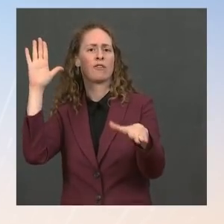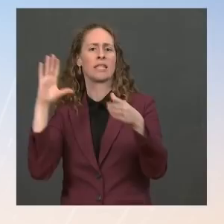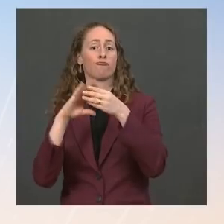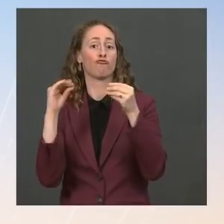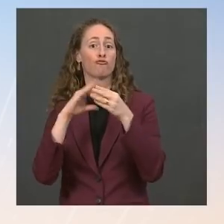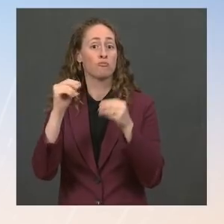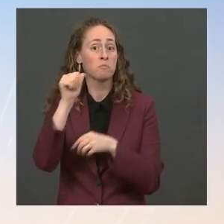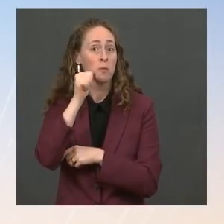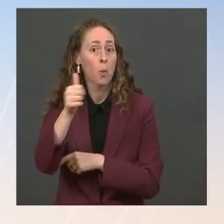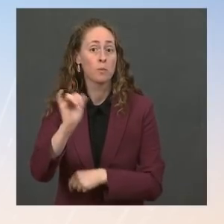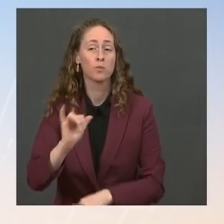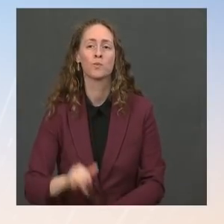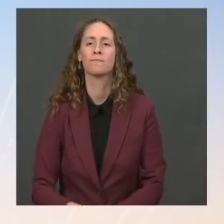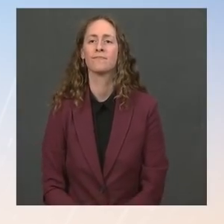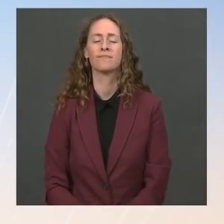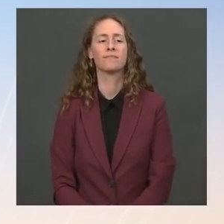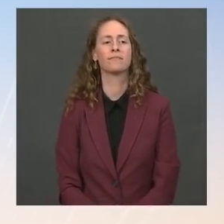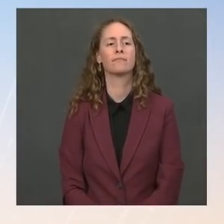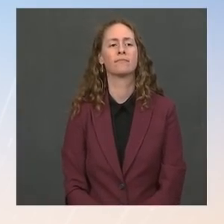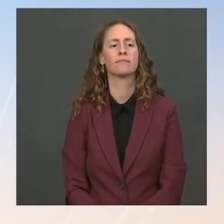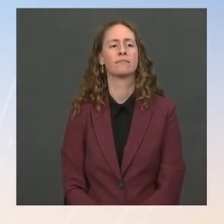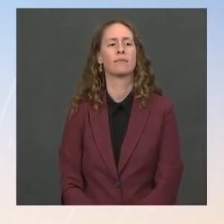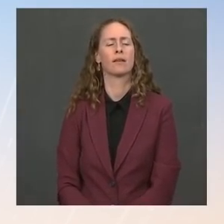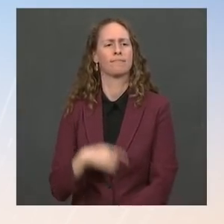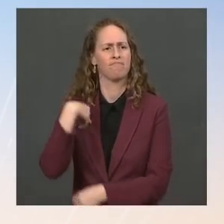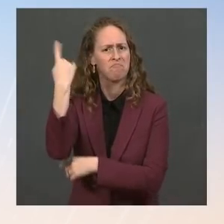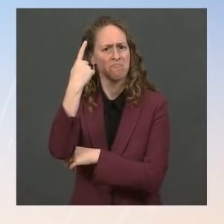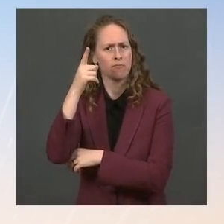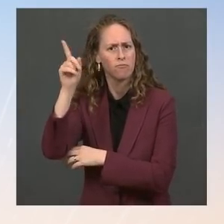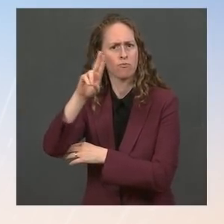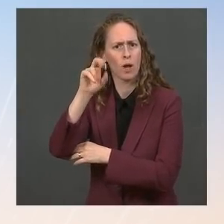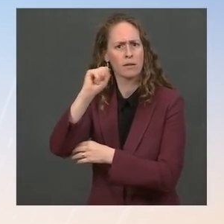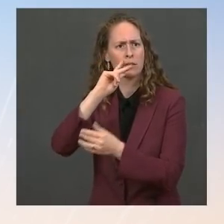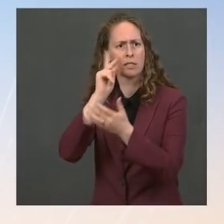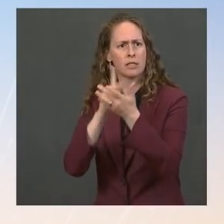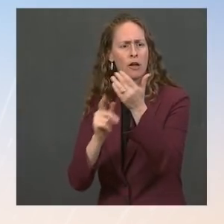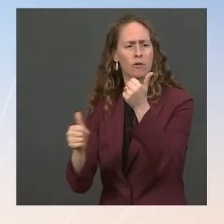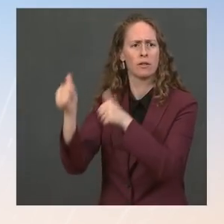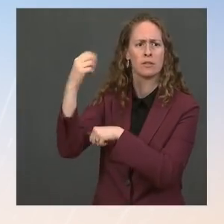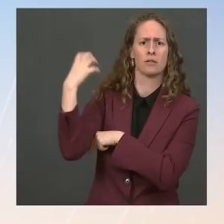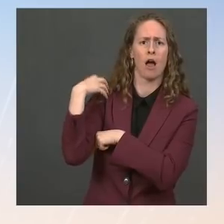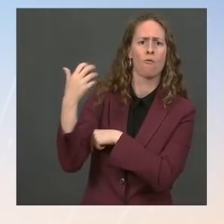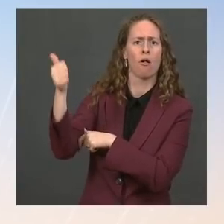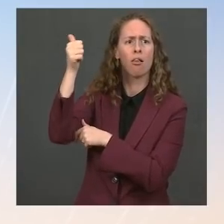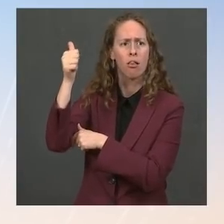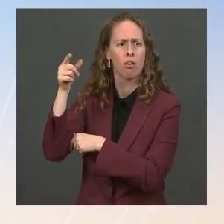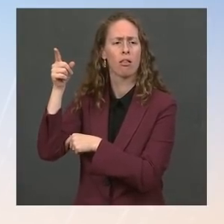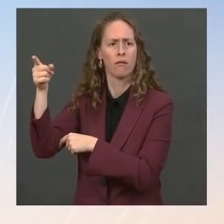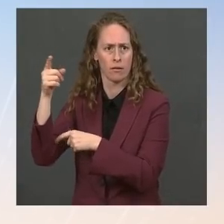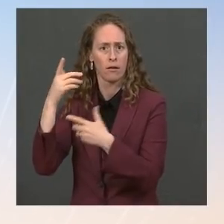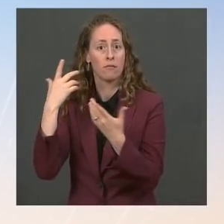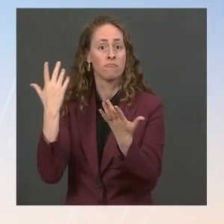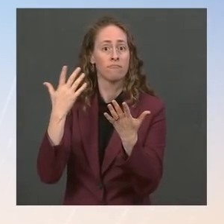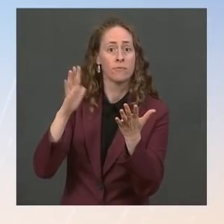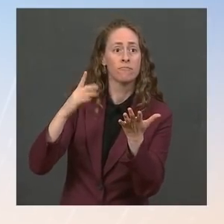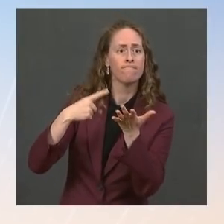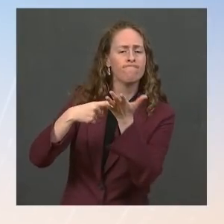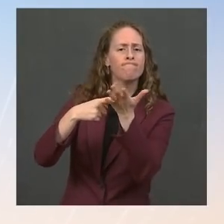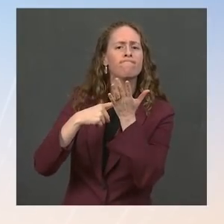The U.N. Secretary-General spoke to the AP over the weekend. And in the interview, he called on the U.S. and China